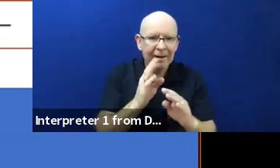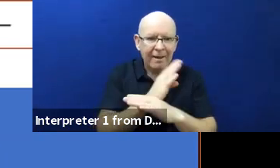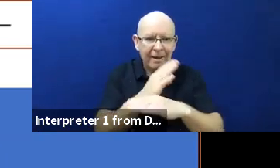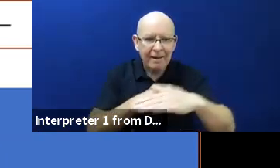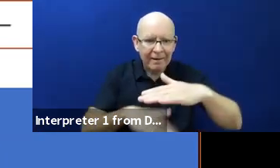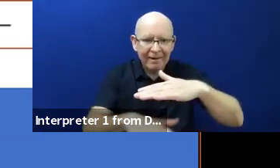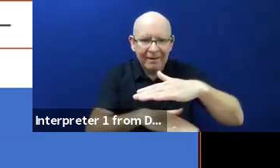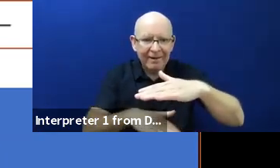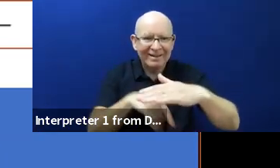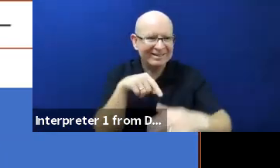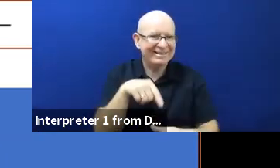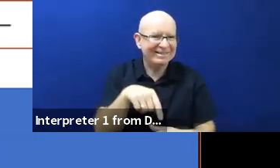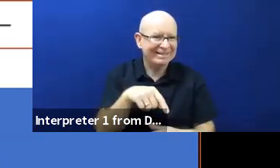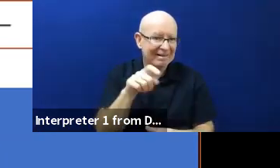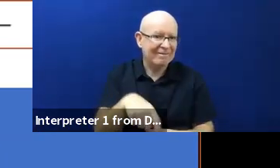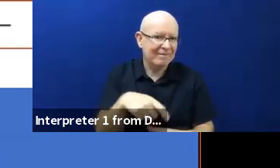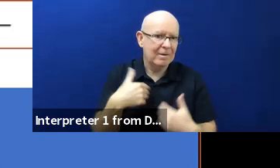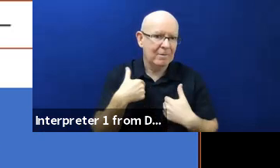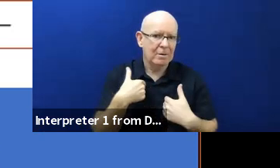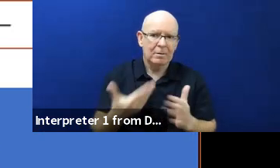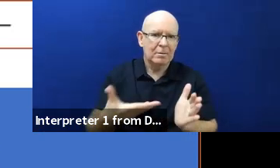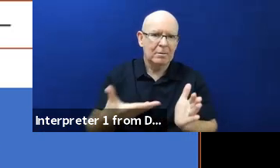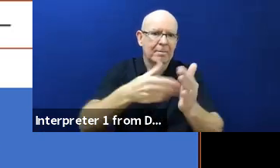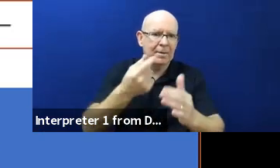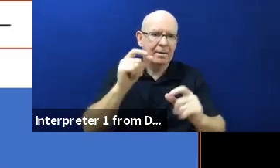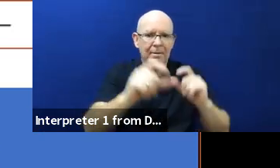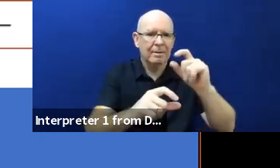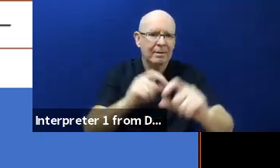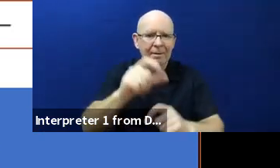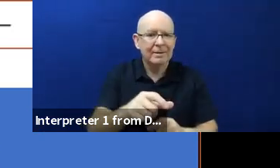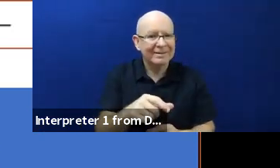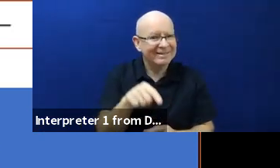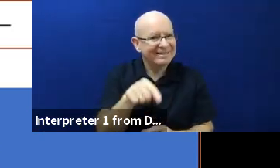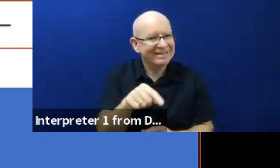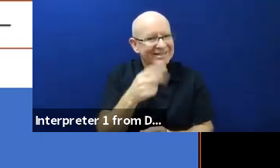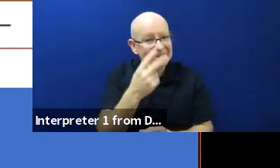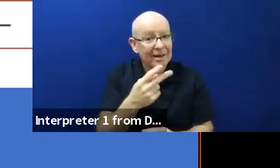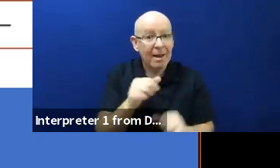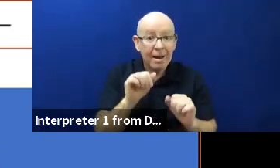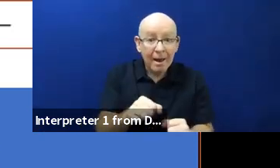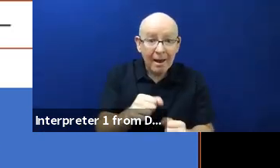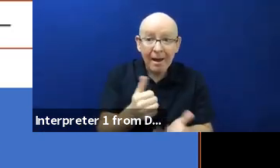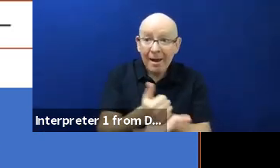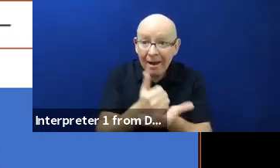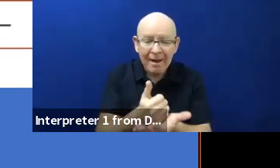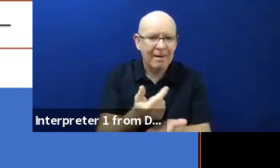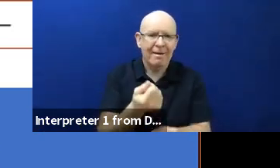So, ultimately, we are in a situation where for the same income, a household with persons with